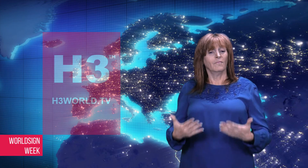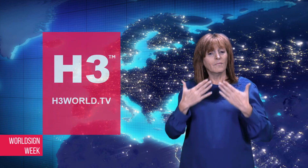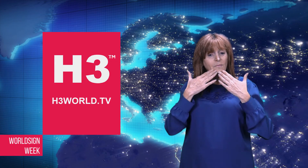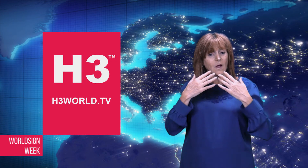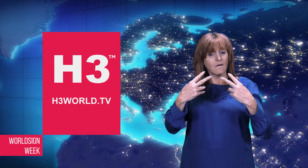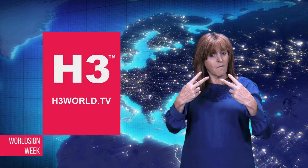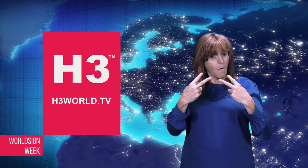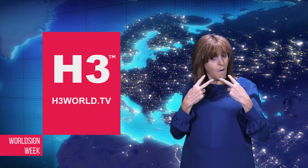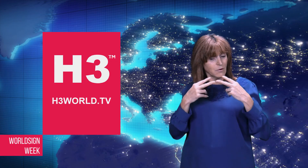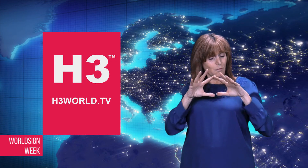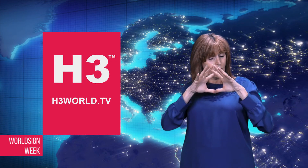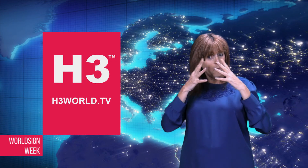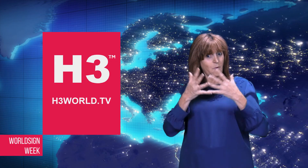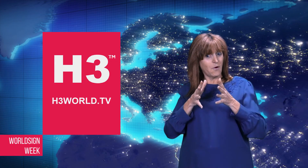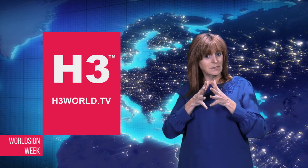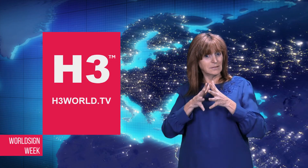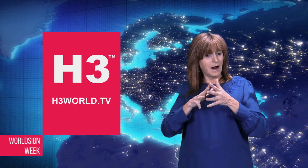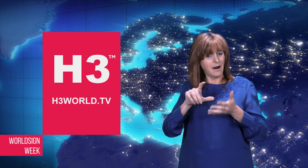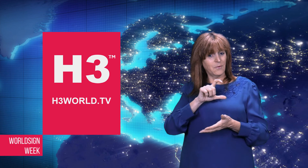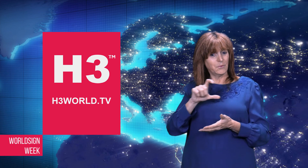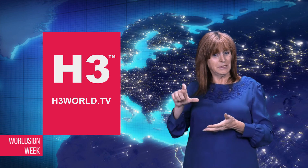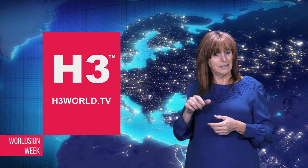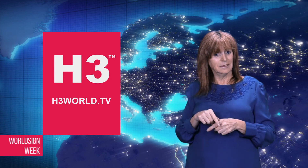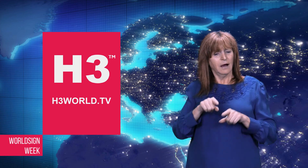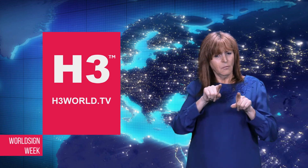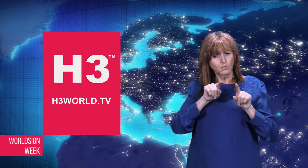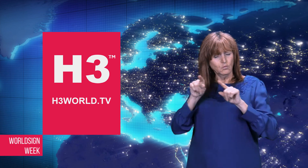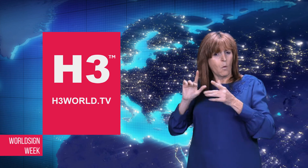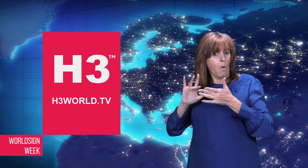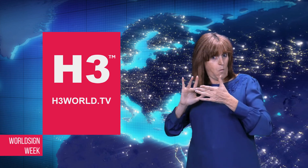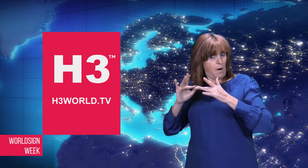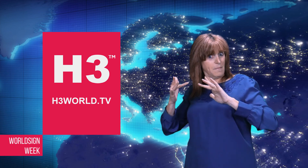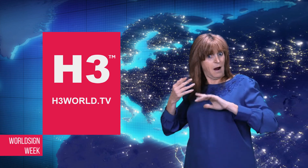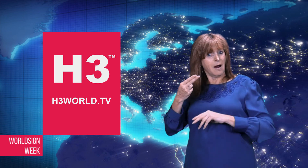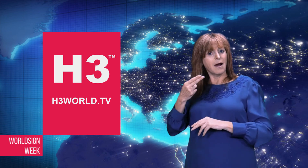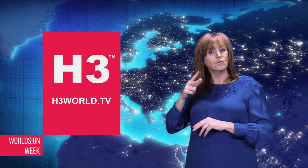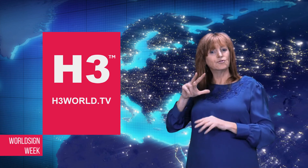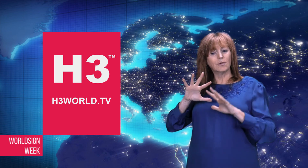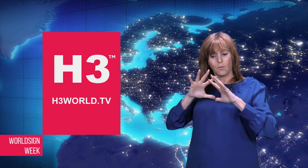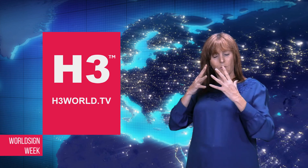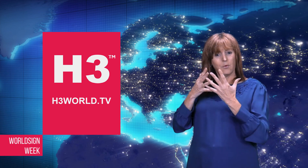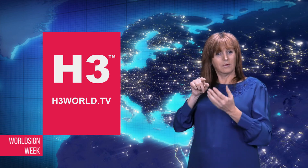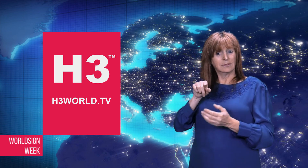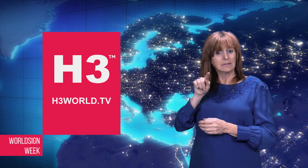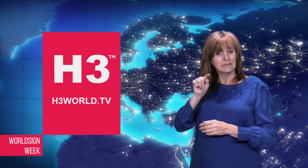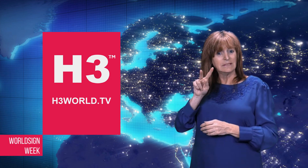Thank you for watching WorldSign Week, visit